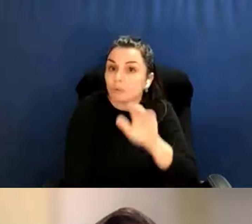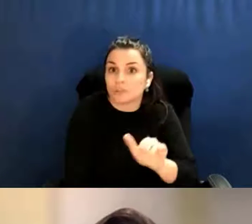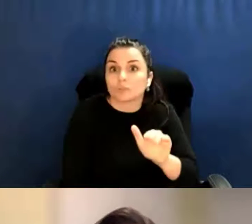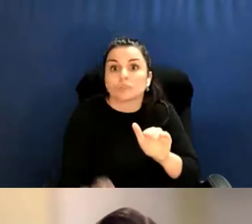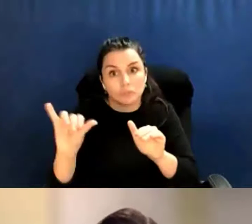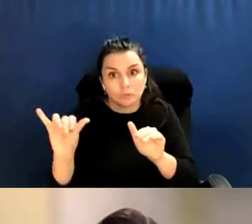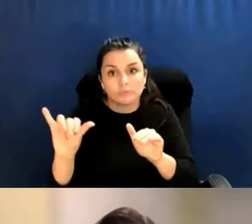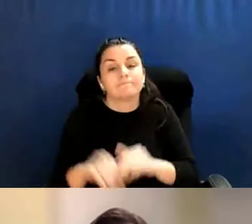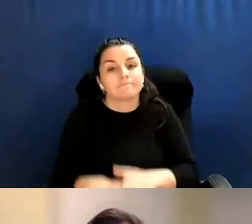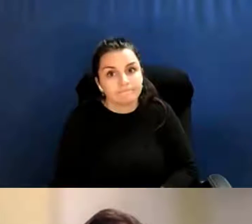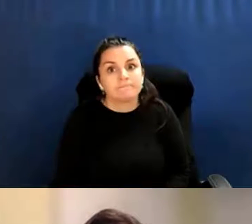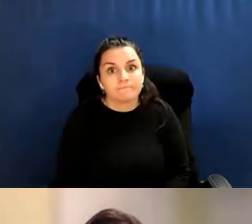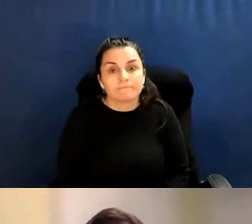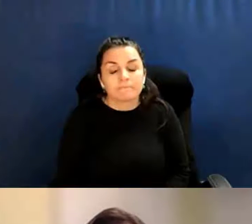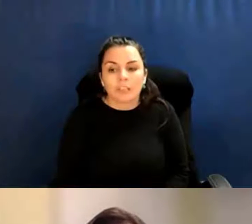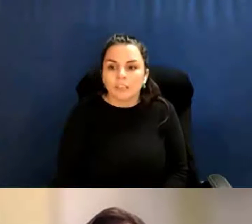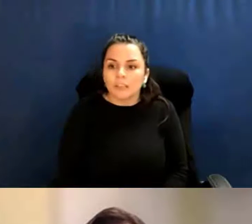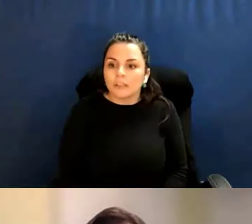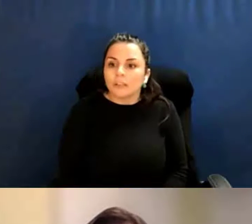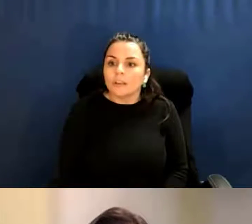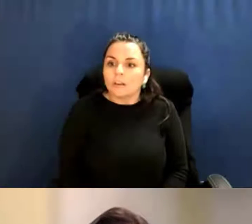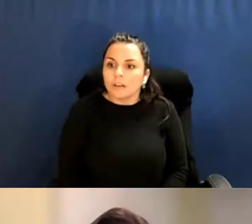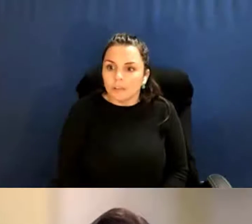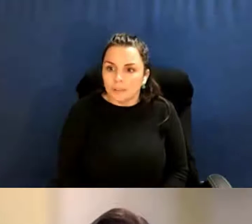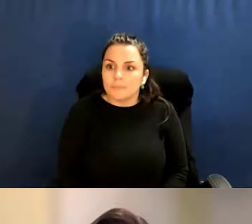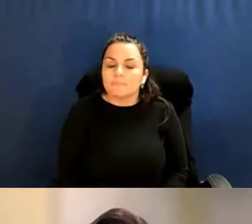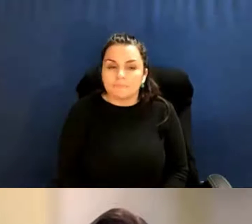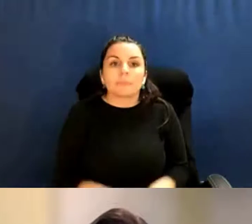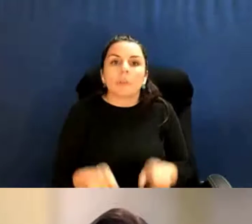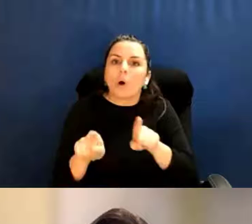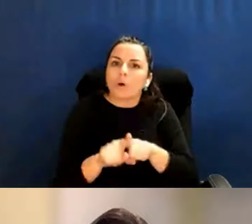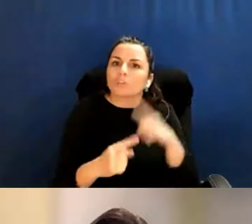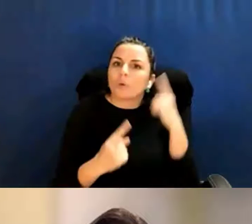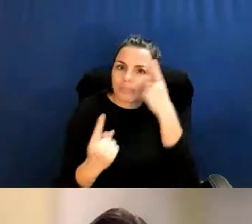Yvonne Lau: And taking into consideration of the maturity of the child and everything,